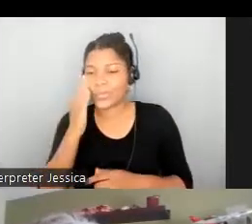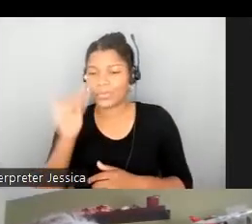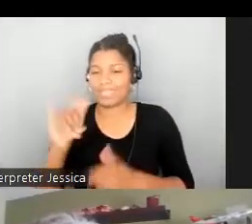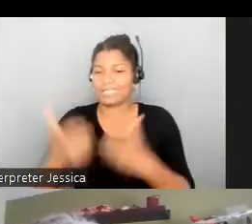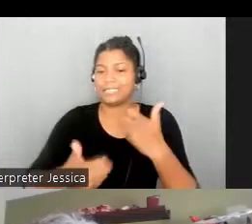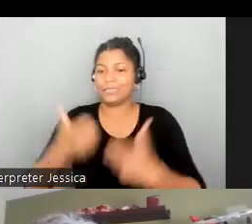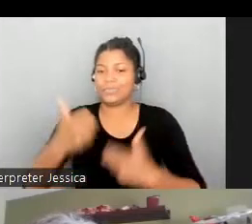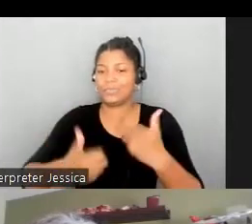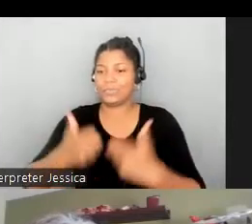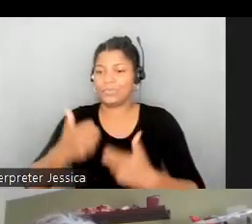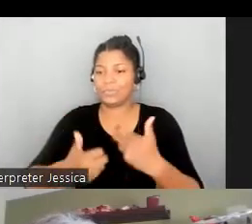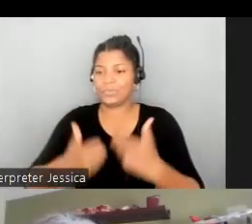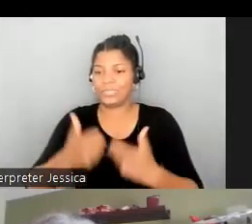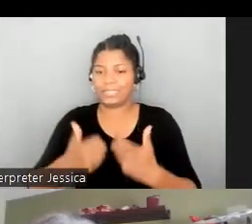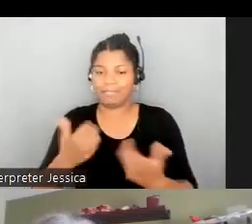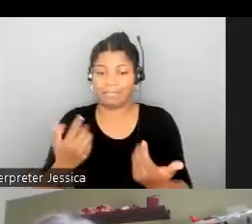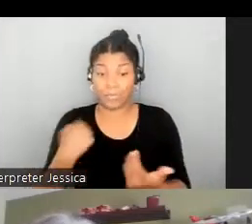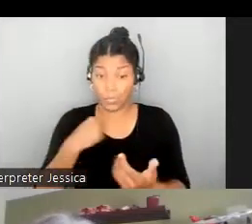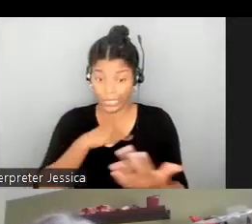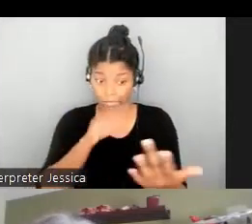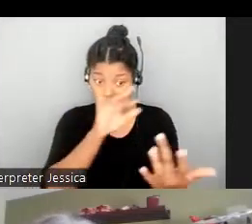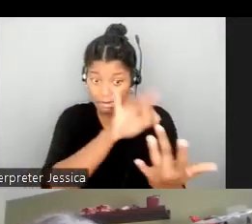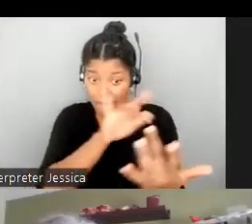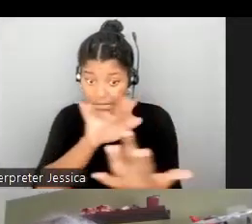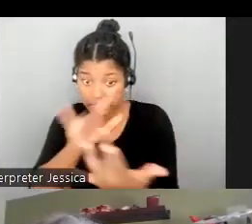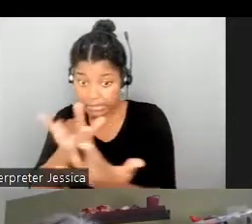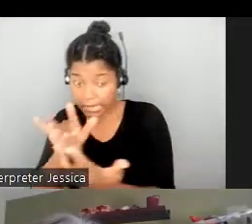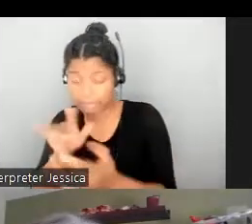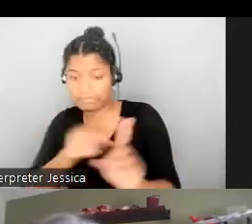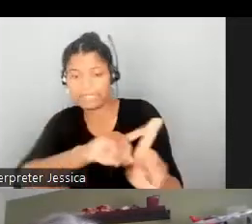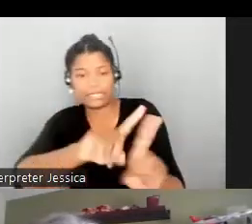Are we reaching the people we need that are underserved?